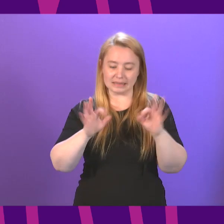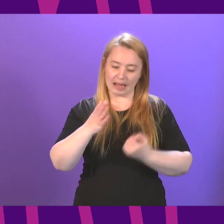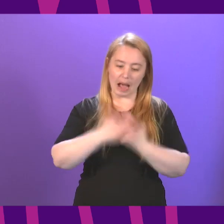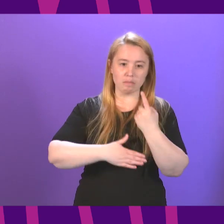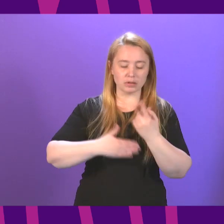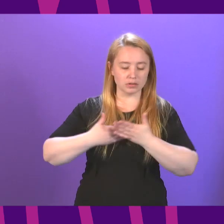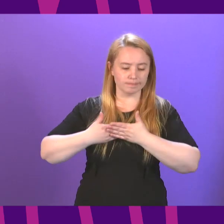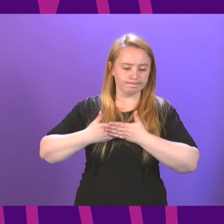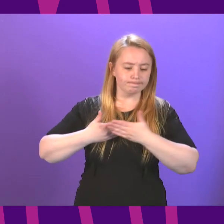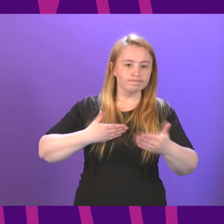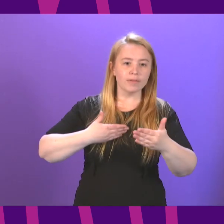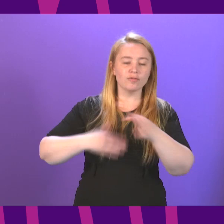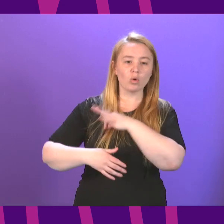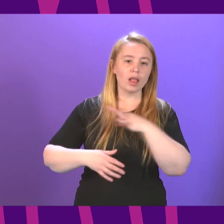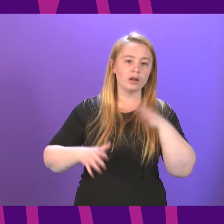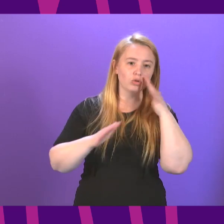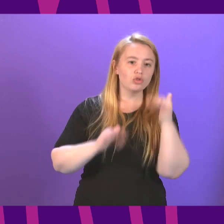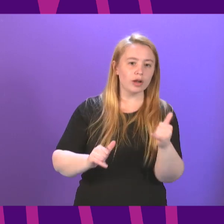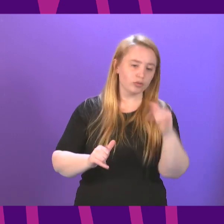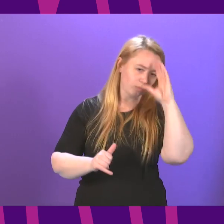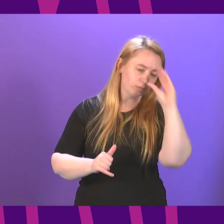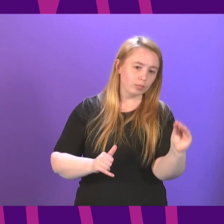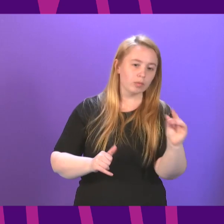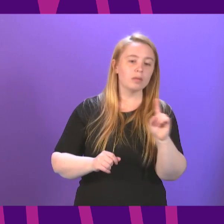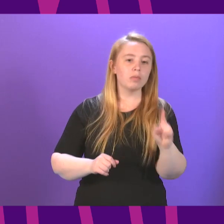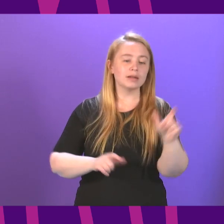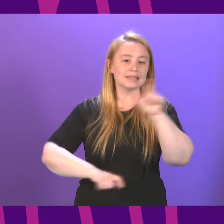of clinical trials. The chief scientist’s office has already taken steps to ensure